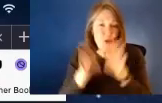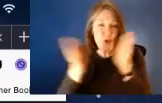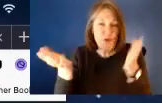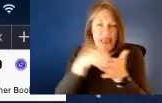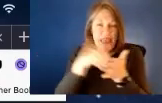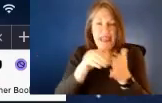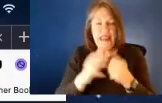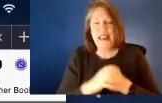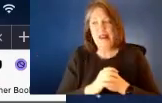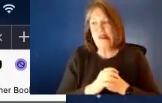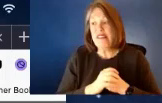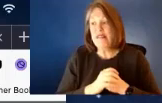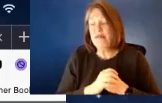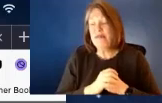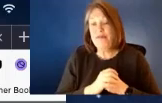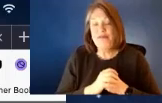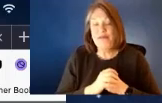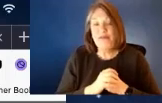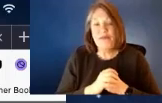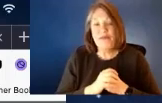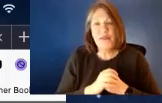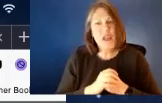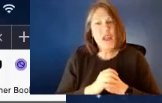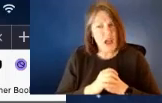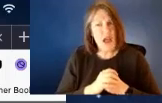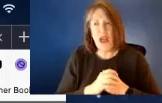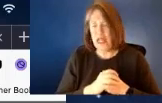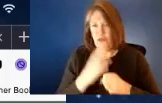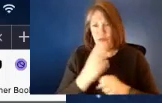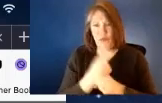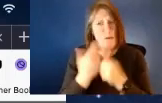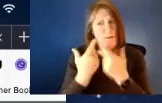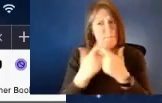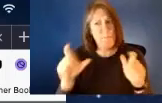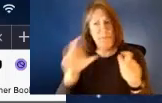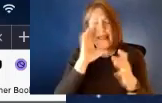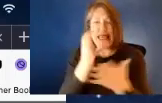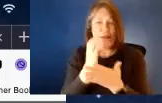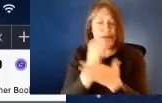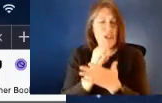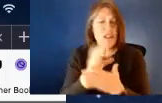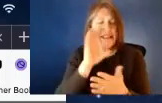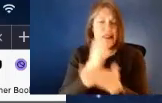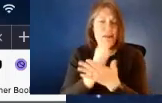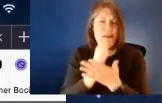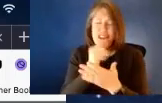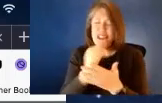06:44:17 Load big images, if you can. Images are not a necessity, but they certainly add